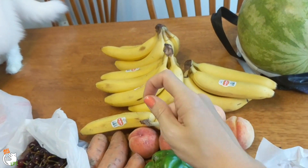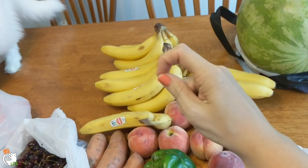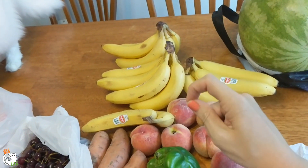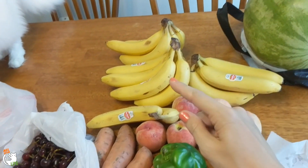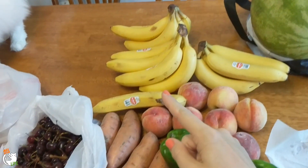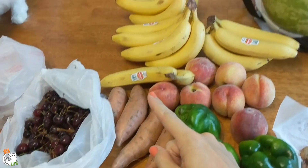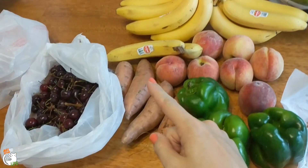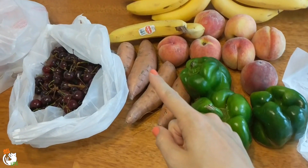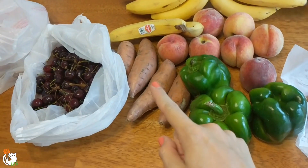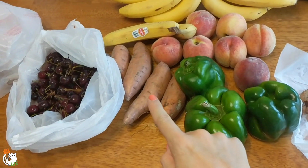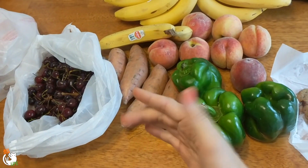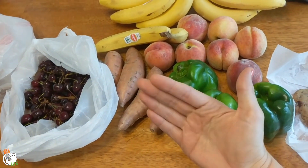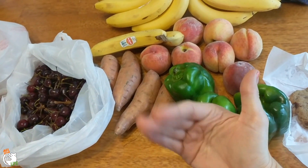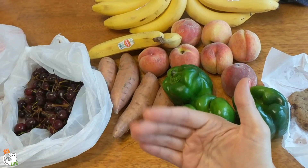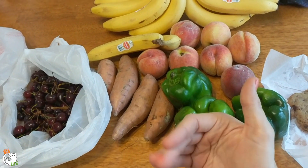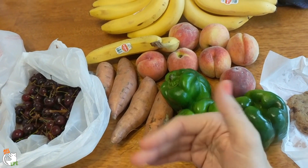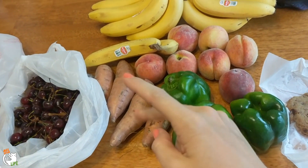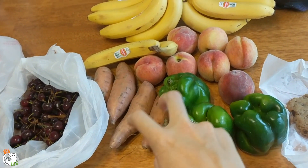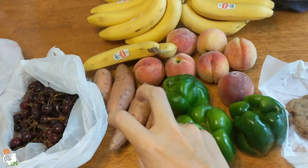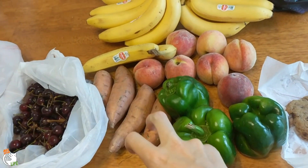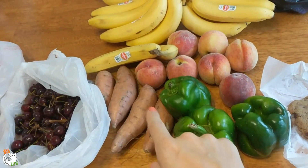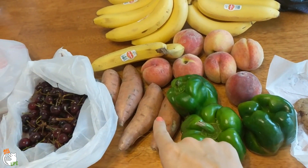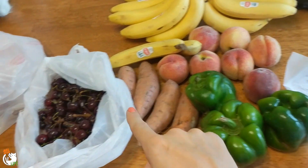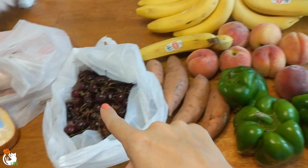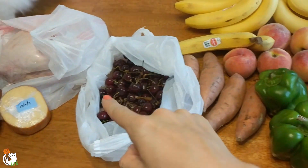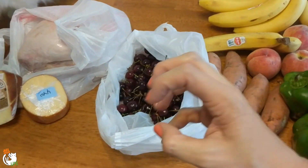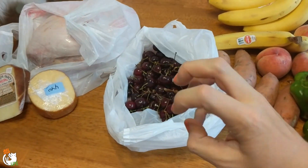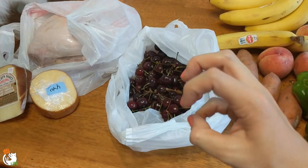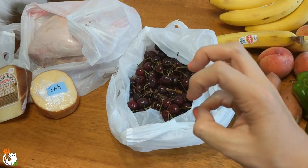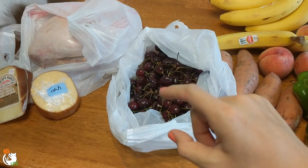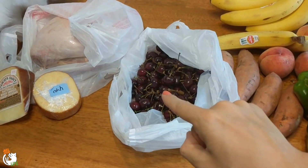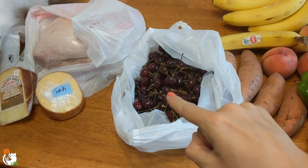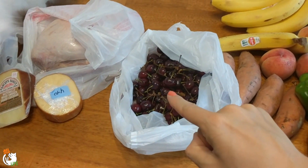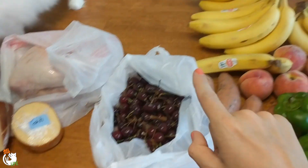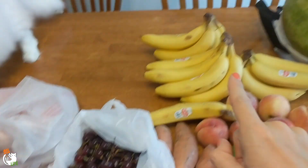bananas sweet potatoes cherries